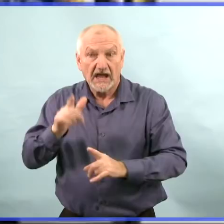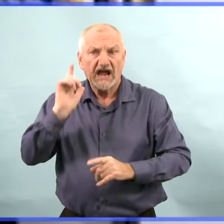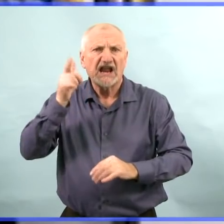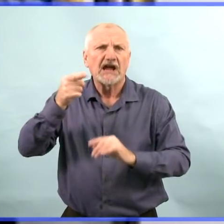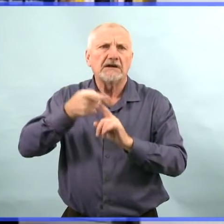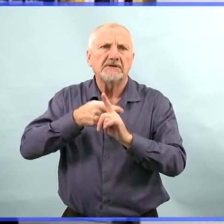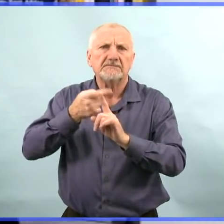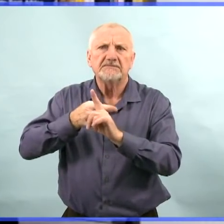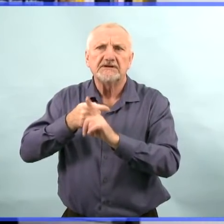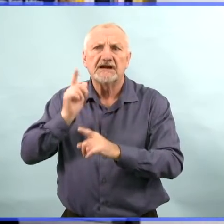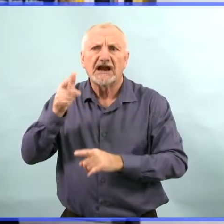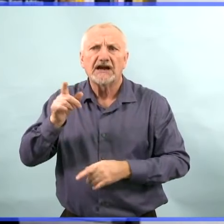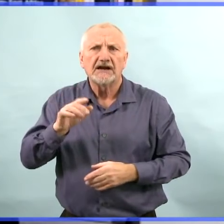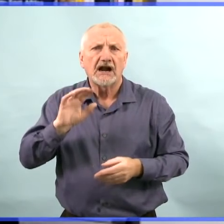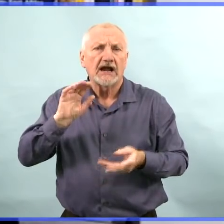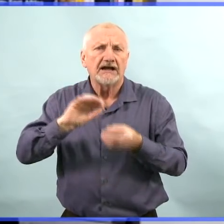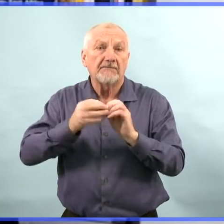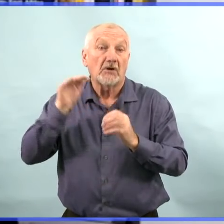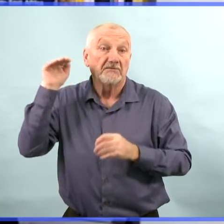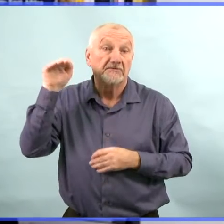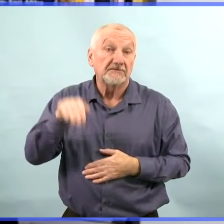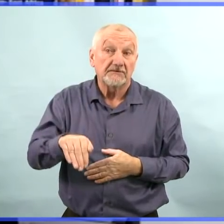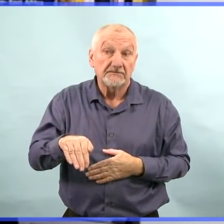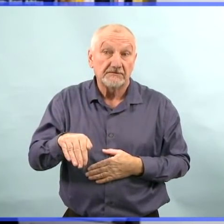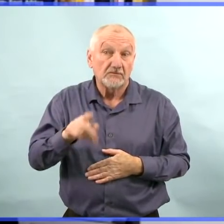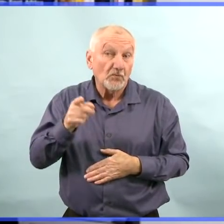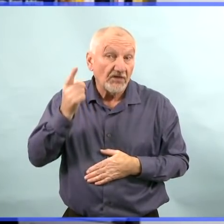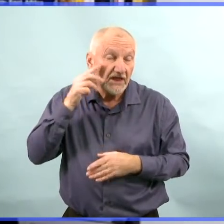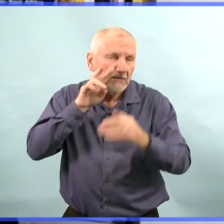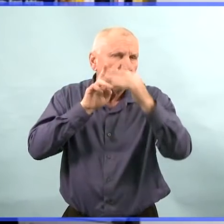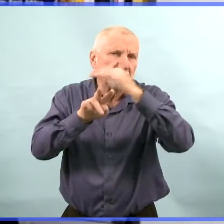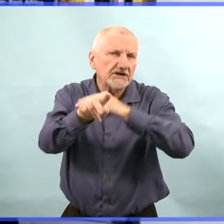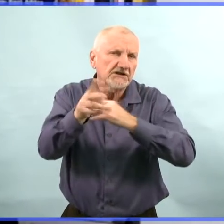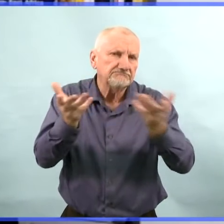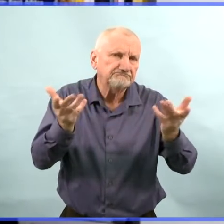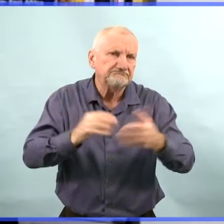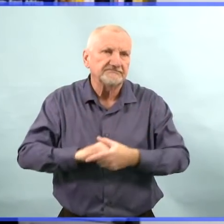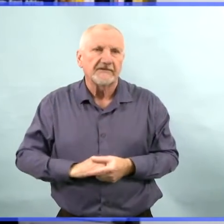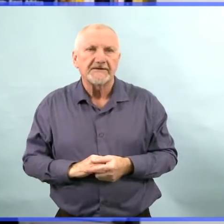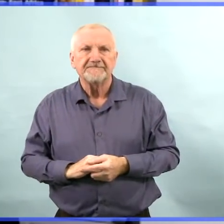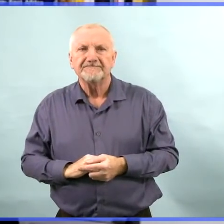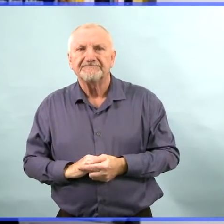i mean the the individuals who are bringing their kids in right now are those who were really eager